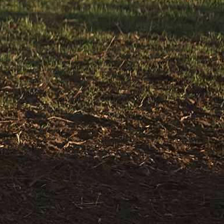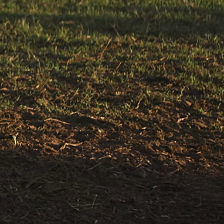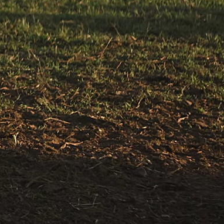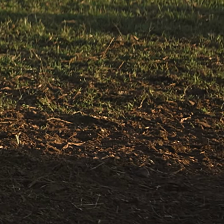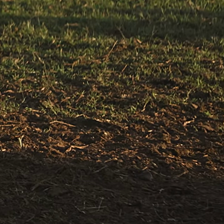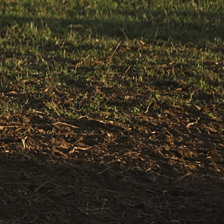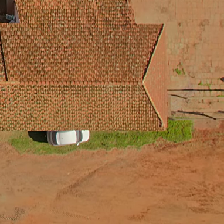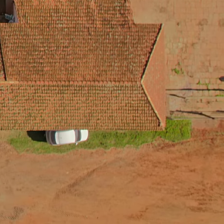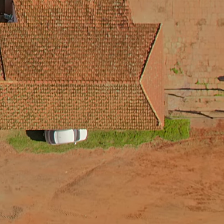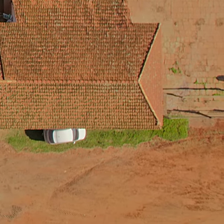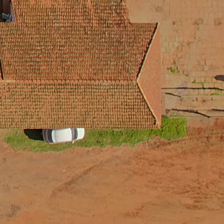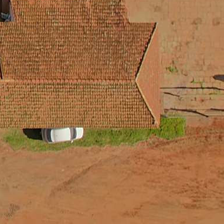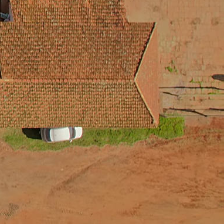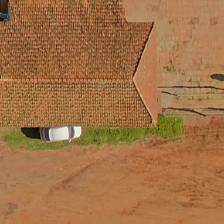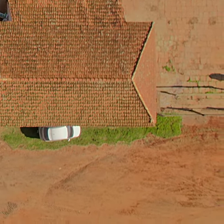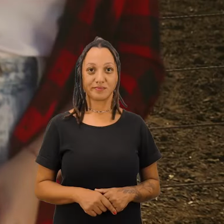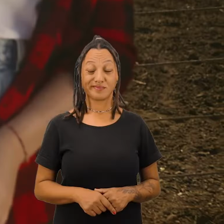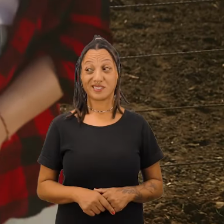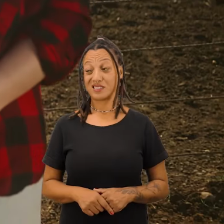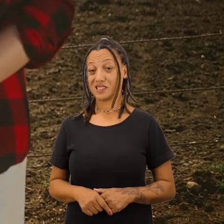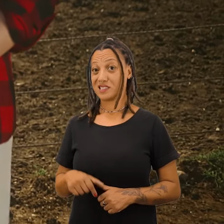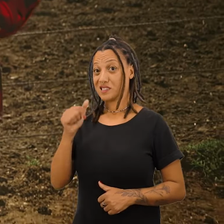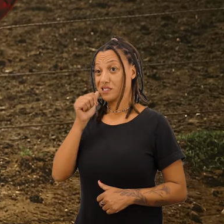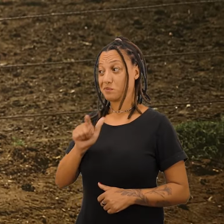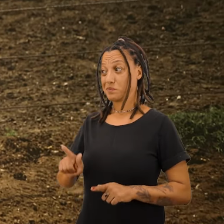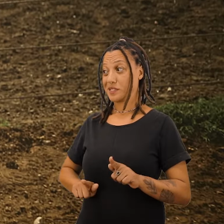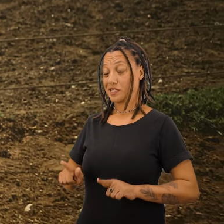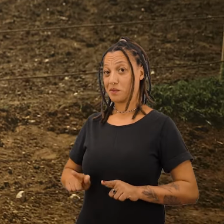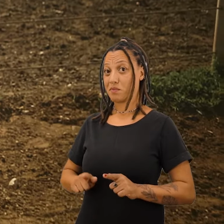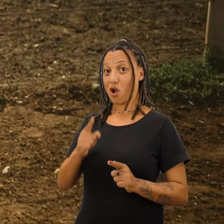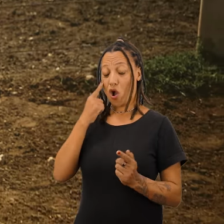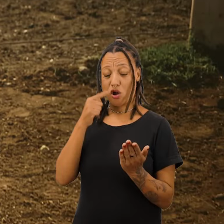[Mooing] Comical